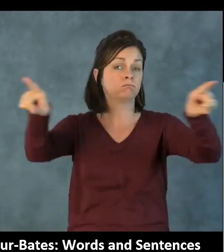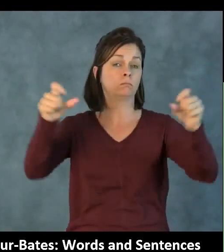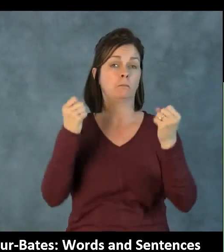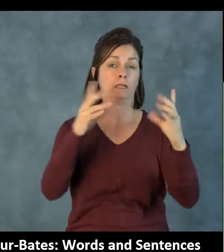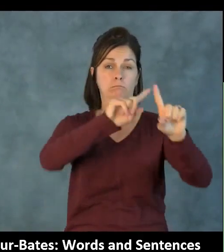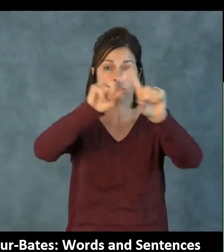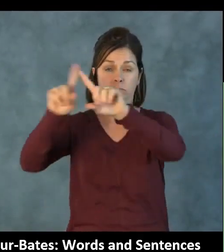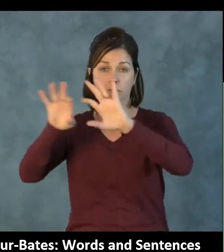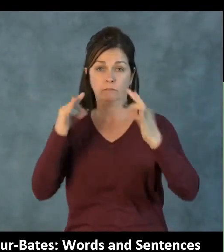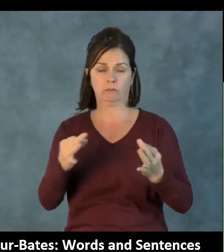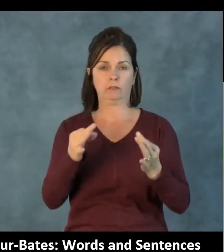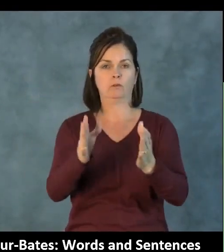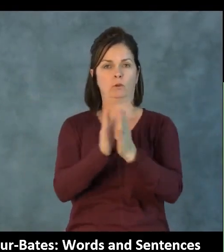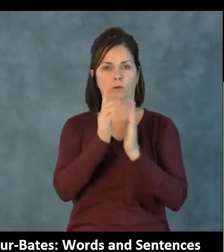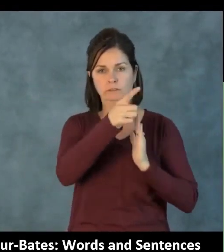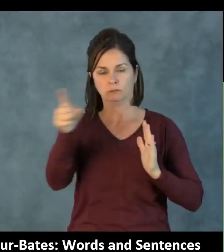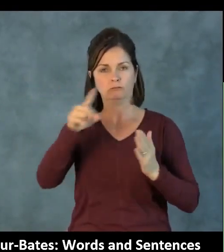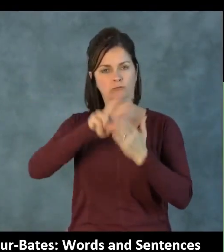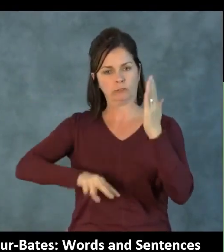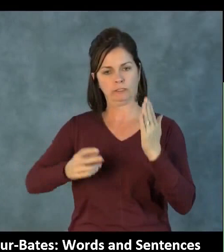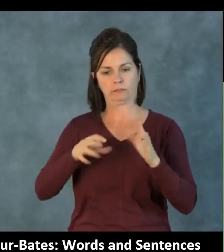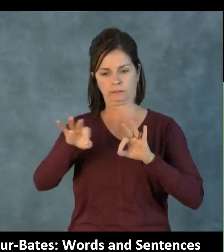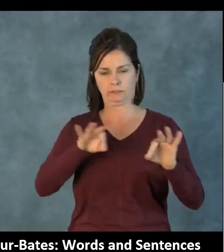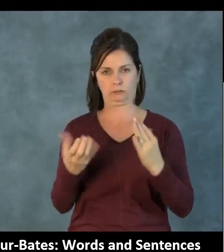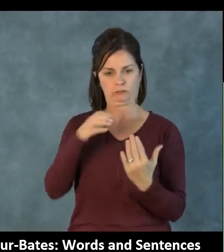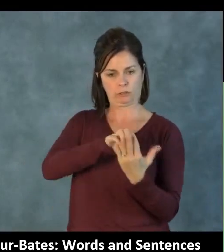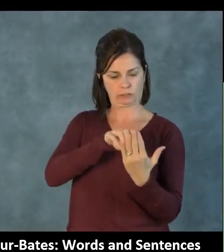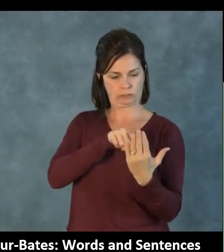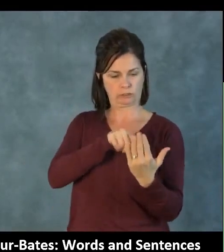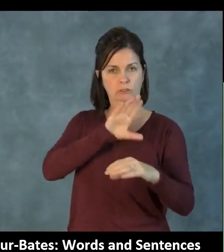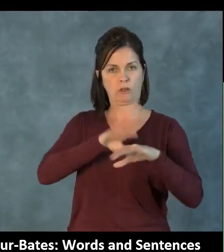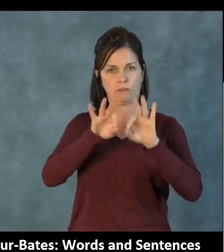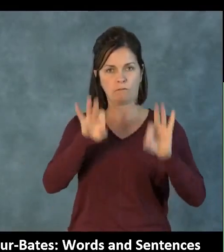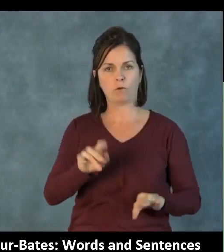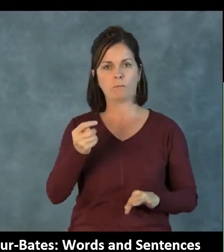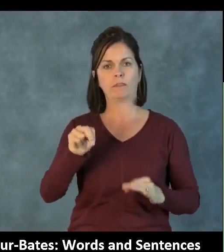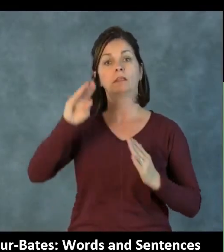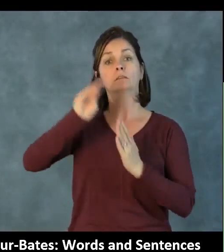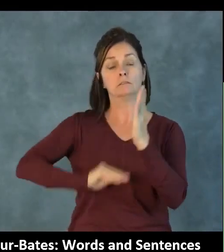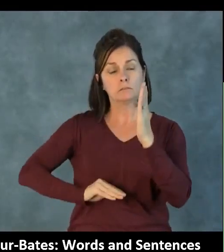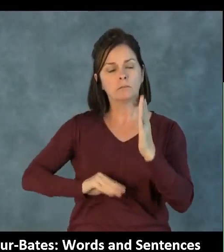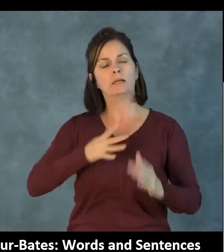they were told to read the instructions on the form, and complete it. However, you'll probably find